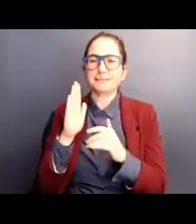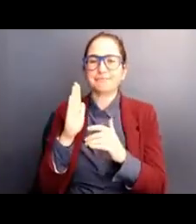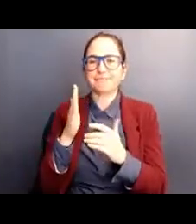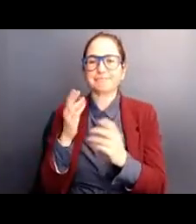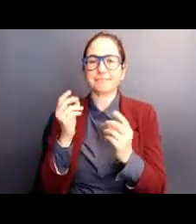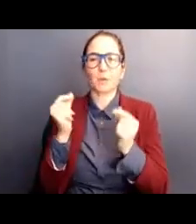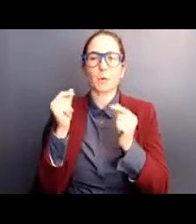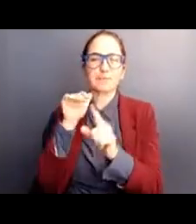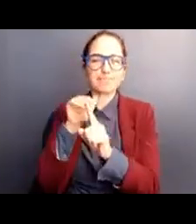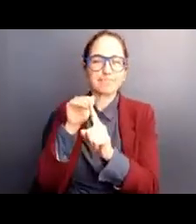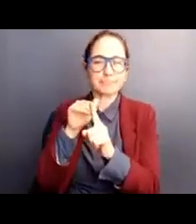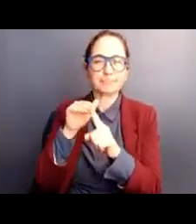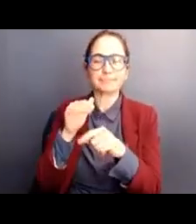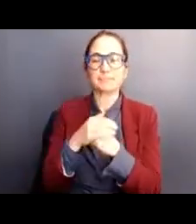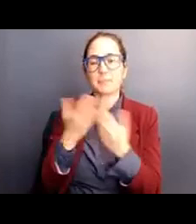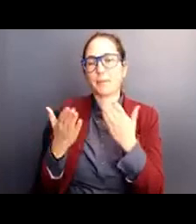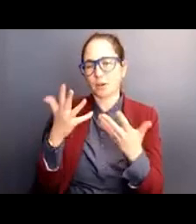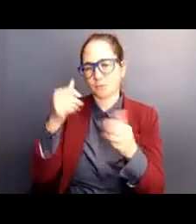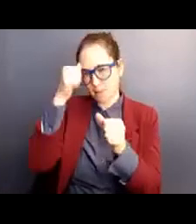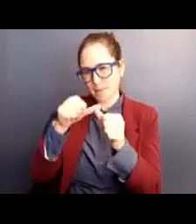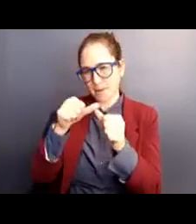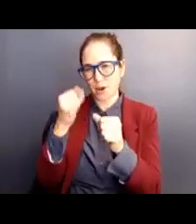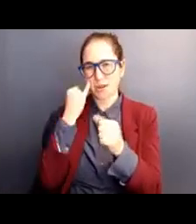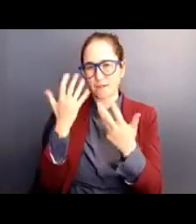this if you were here before. But I -- if you're not, I think it's